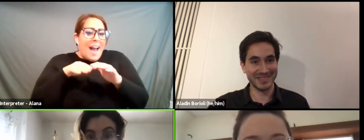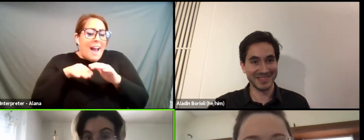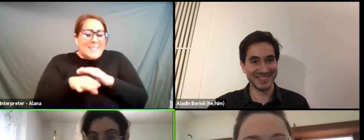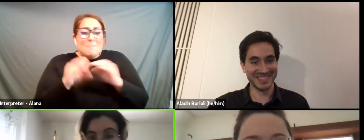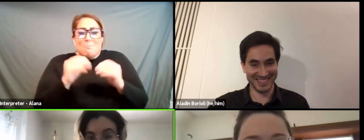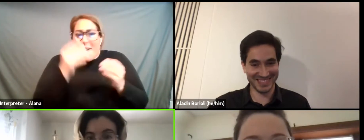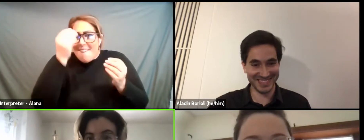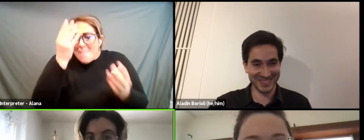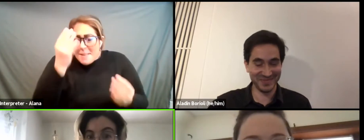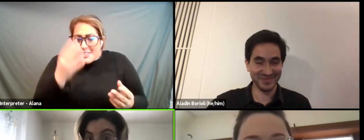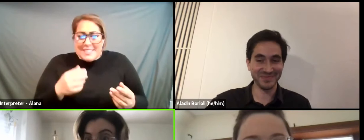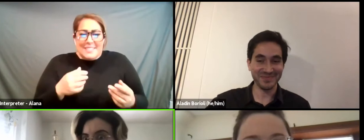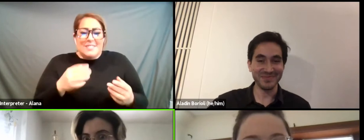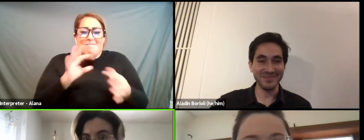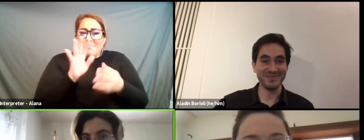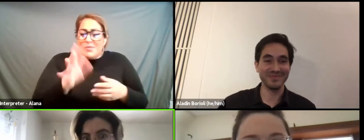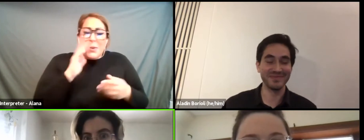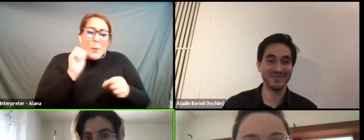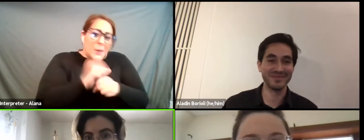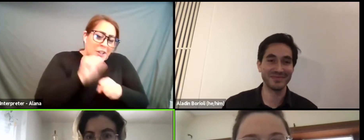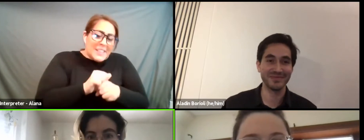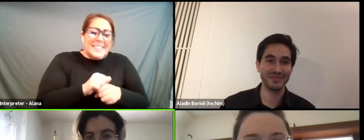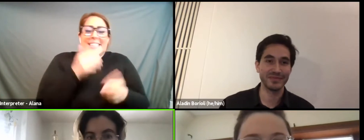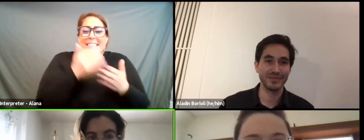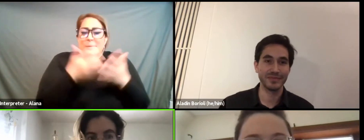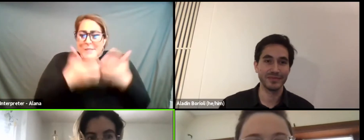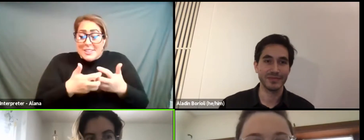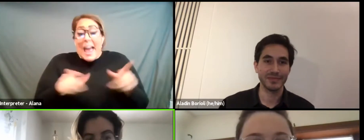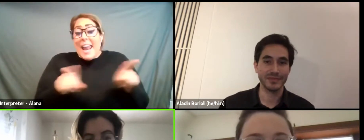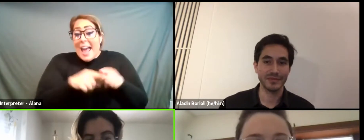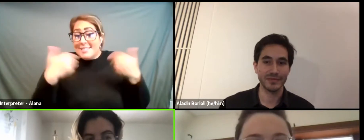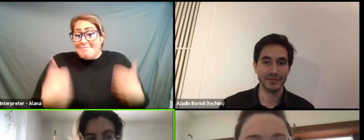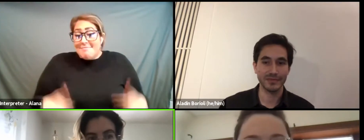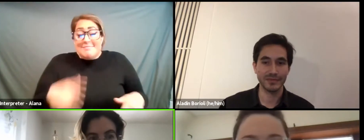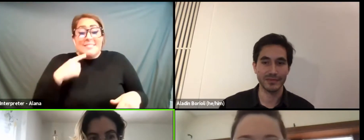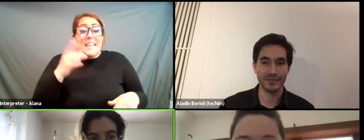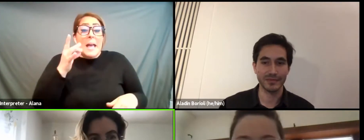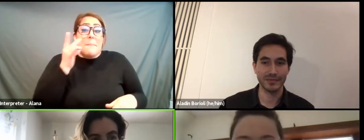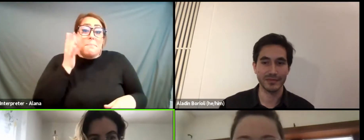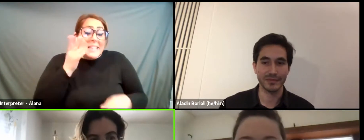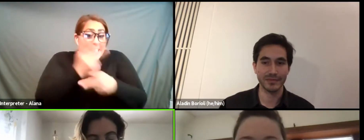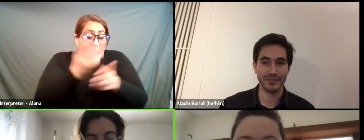on the Intimacy Machine and as a beekeeper incorporating it into my practice. And yeah,